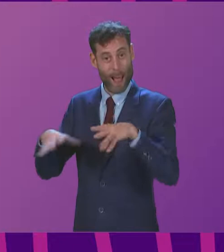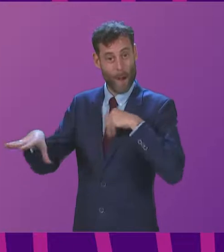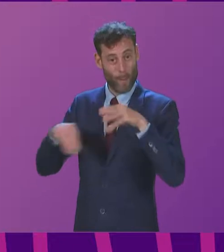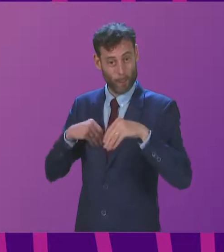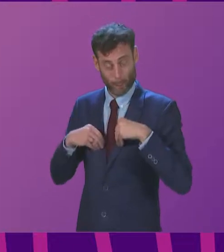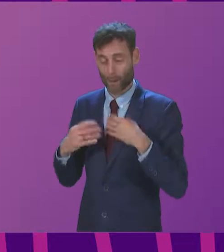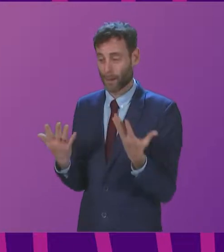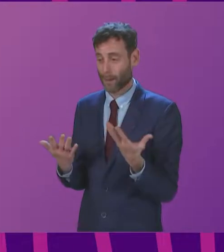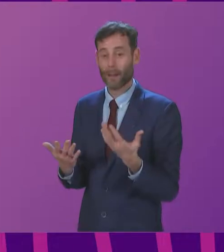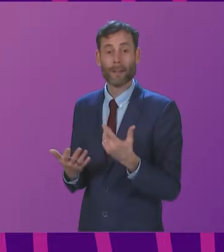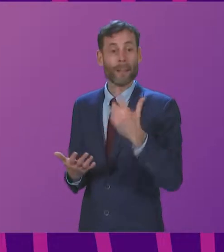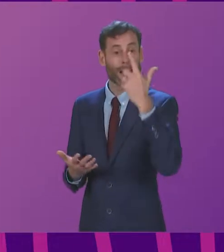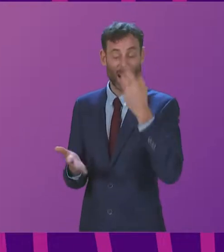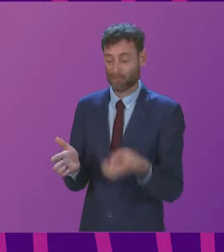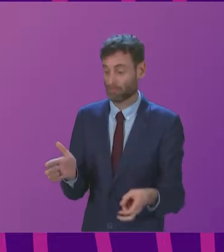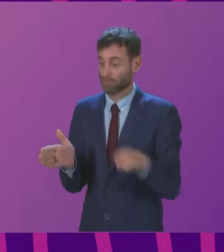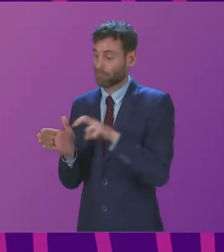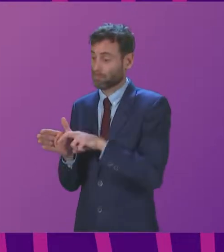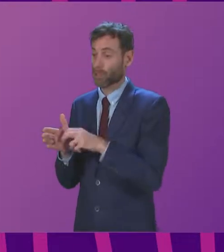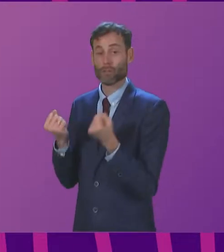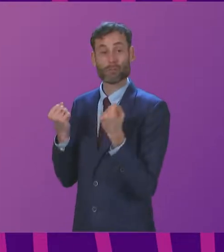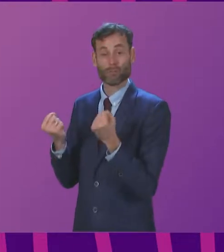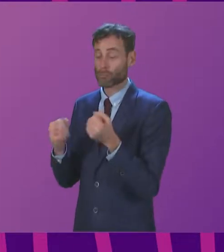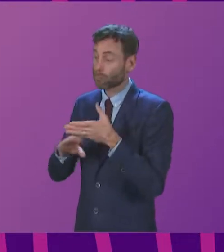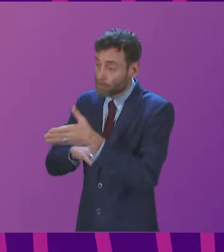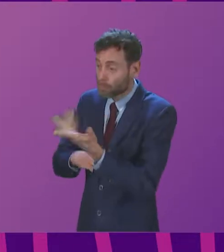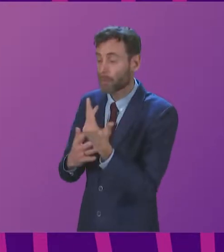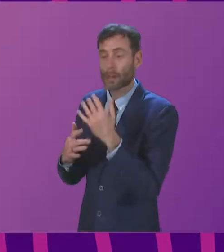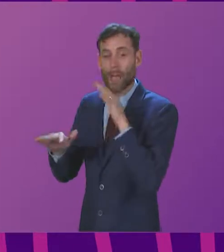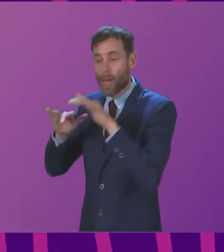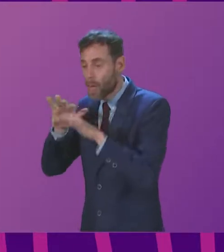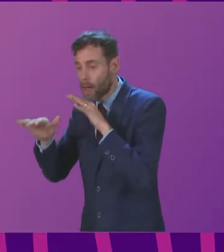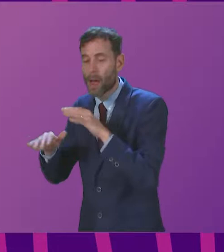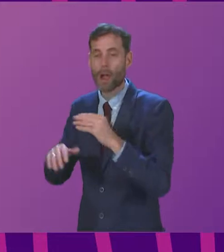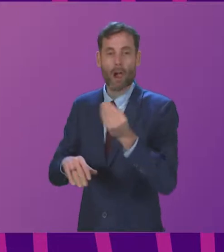including through travel, during lunch breaks and after work. Support for home working whenever